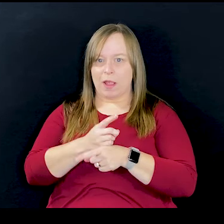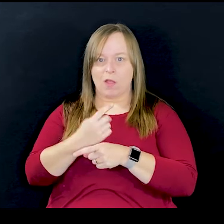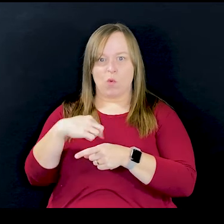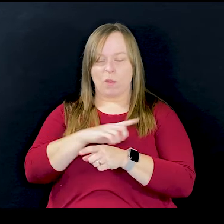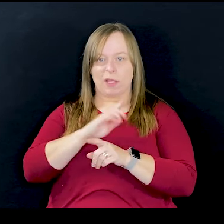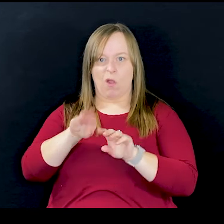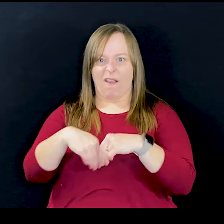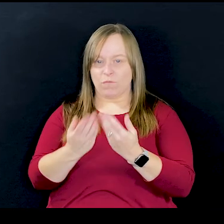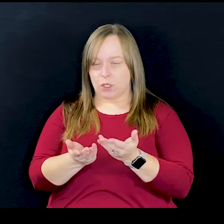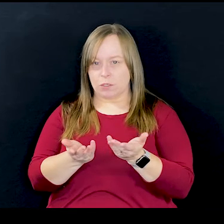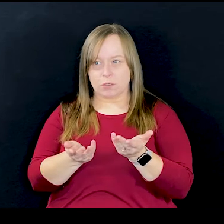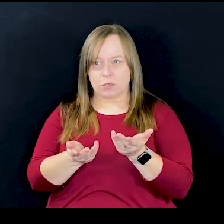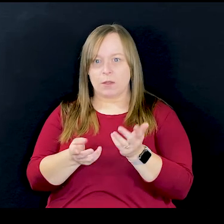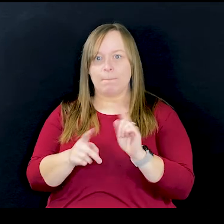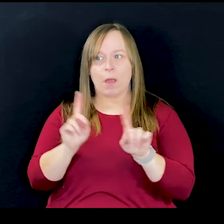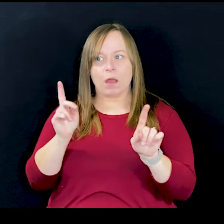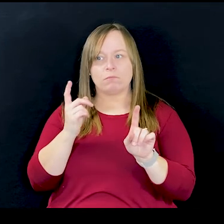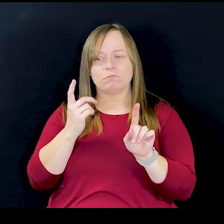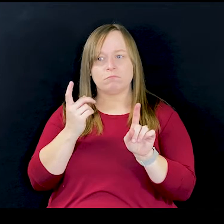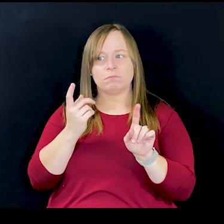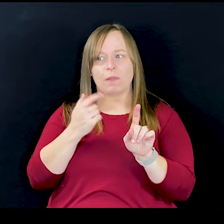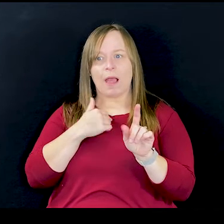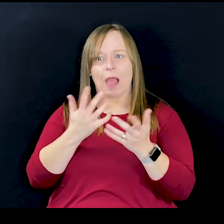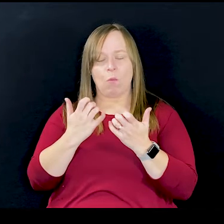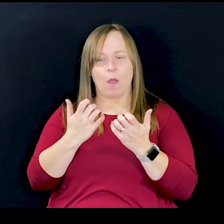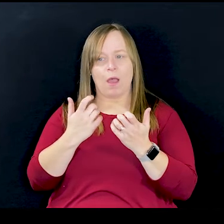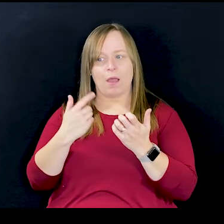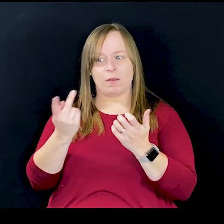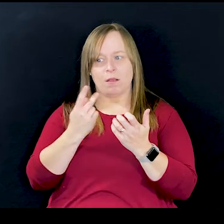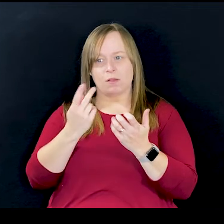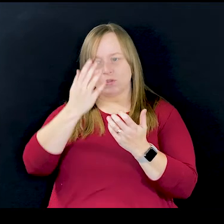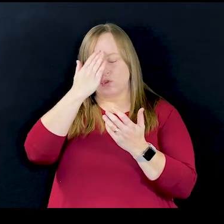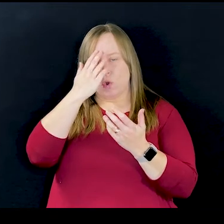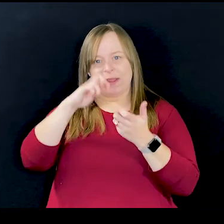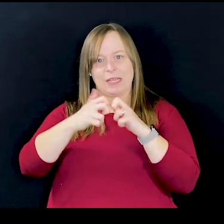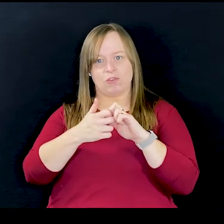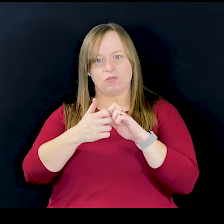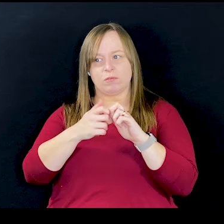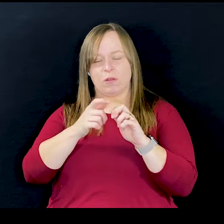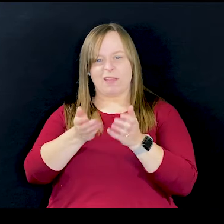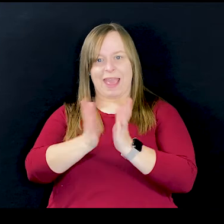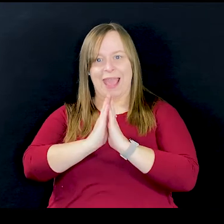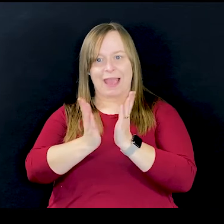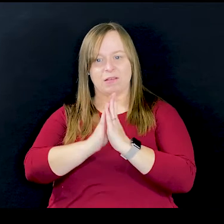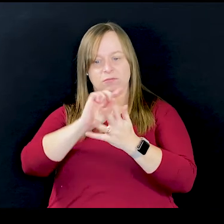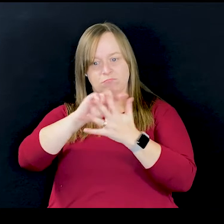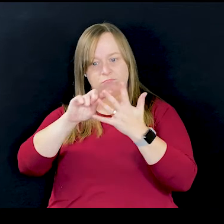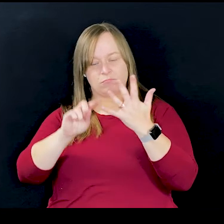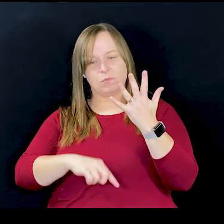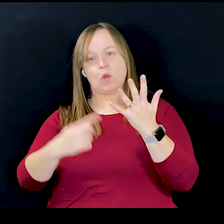that we have to offer even. But I want us to know what the issues are and what the assets are, so that we